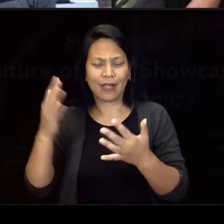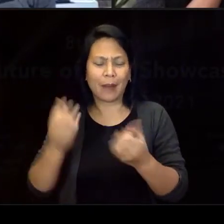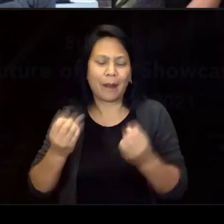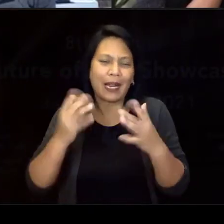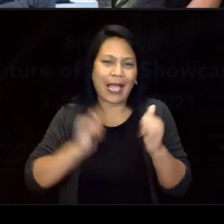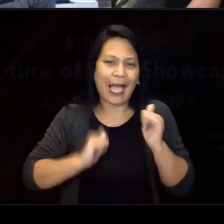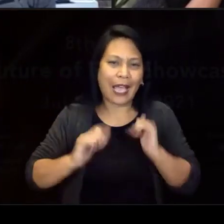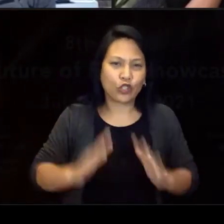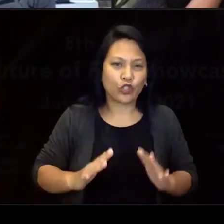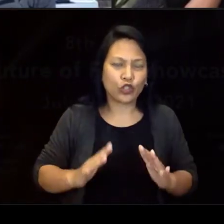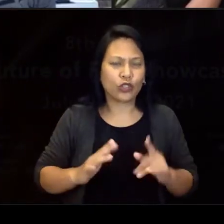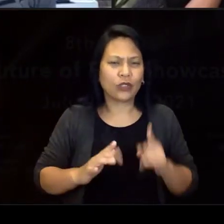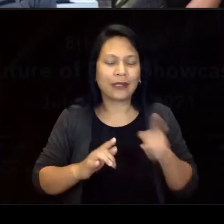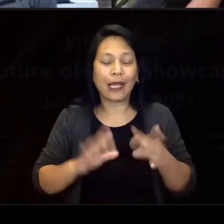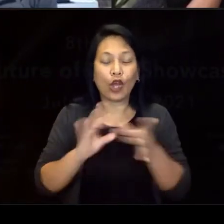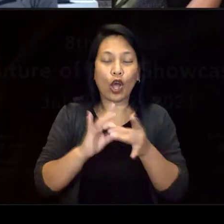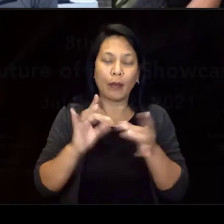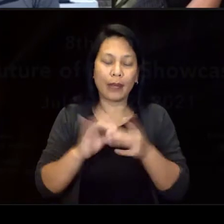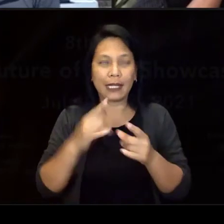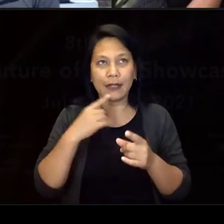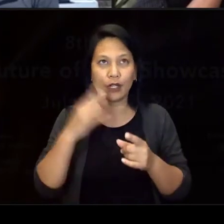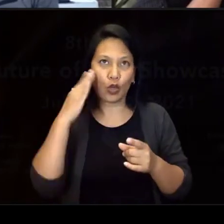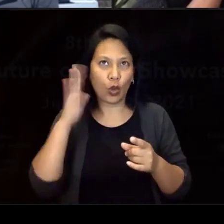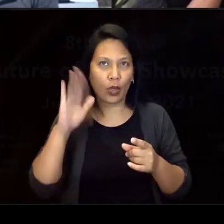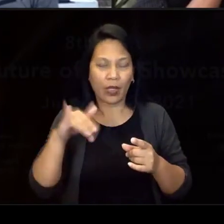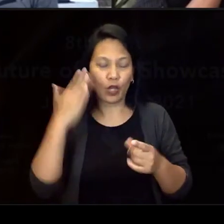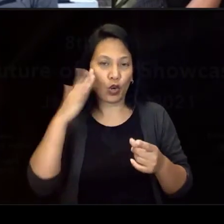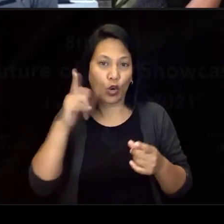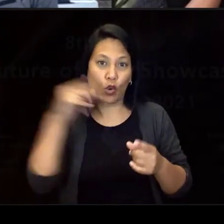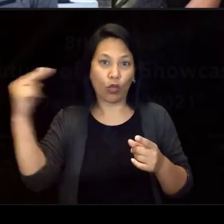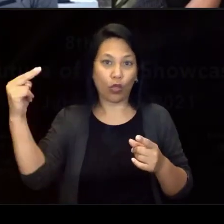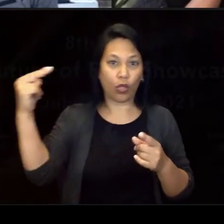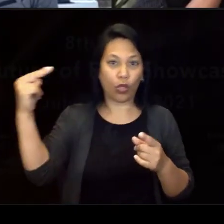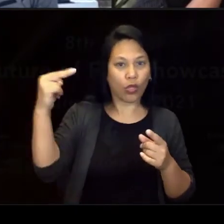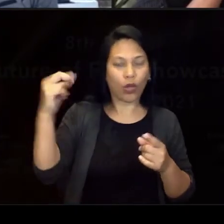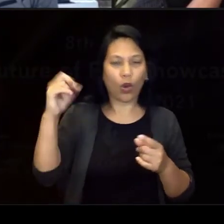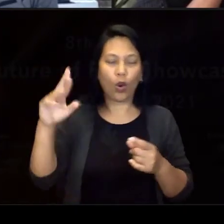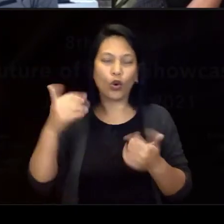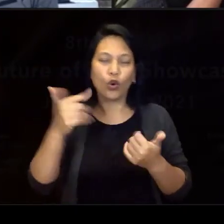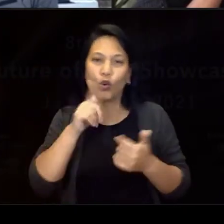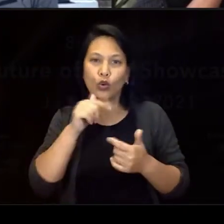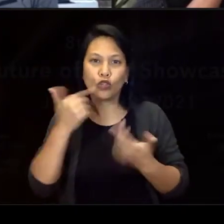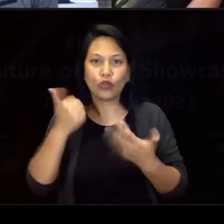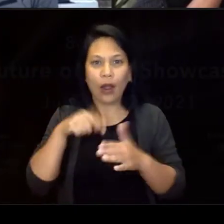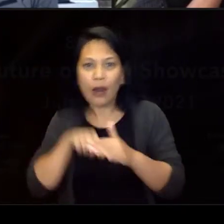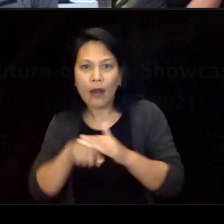when commenting about this are like, oh, you know, and you don't know who's watching or who tries to sneak in on a closed set.